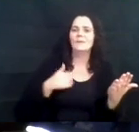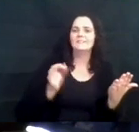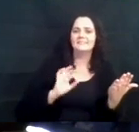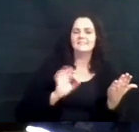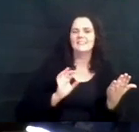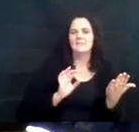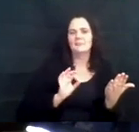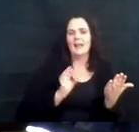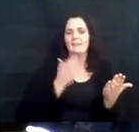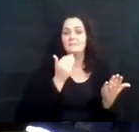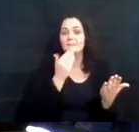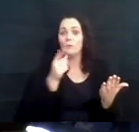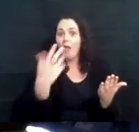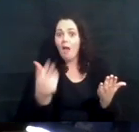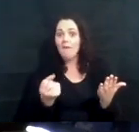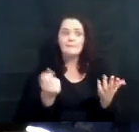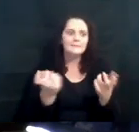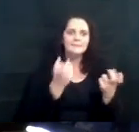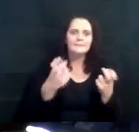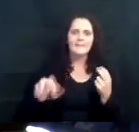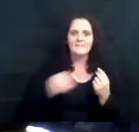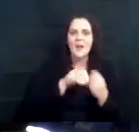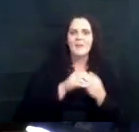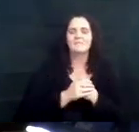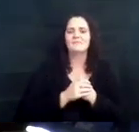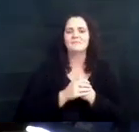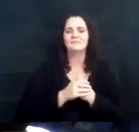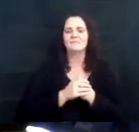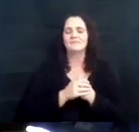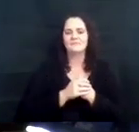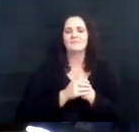Okay, now the other thing that you'll need, we are actually going to be making